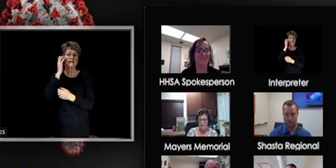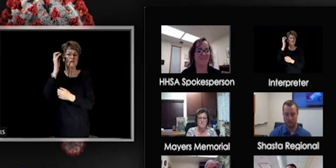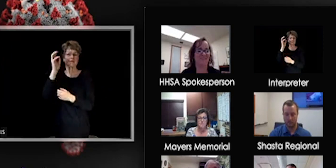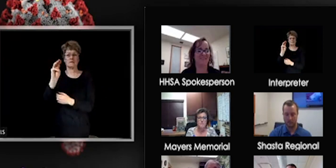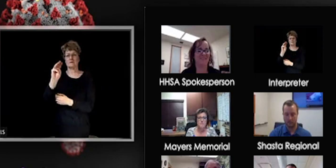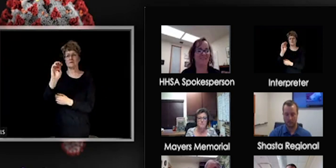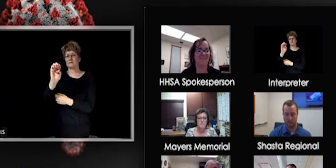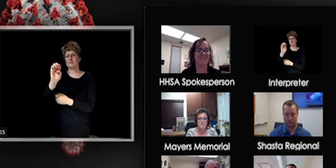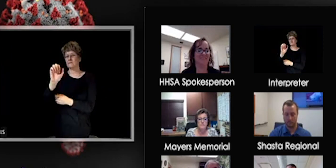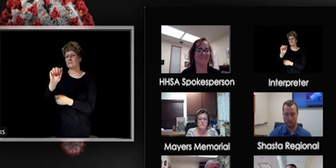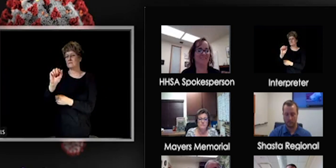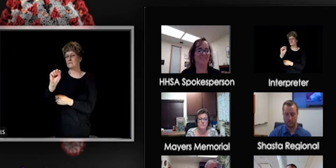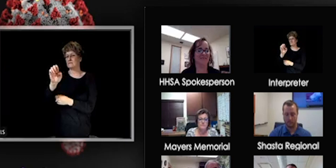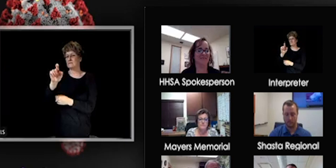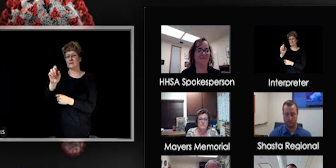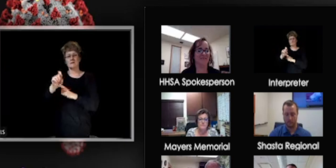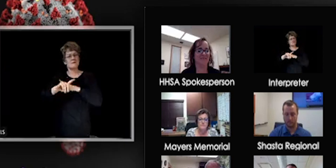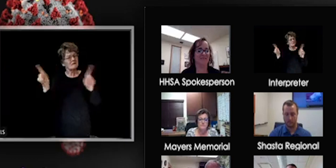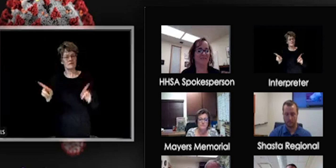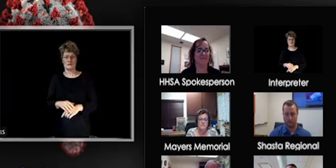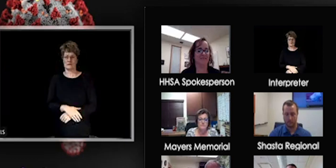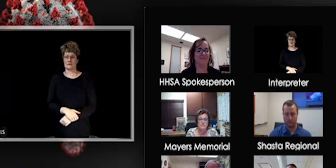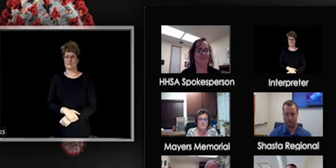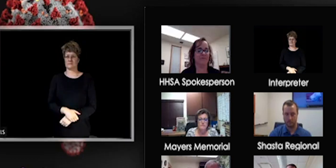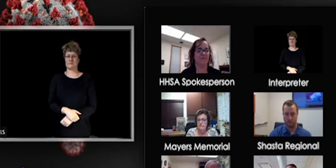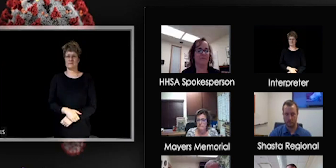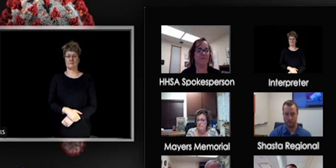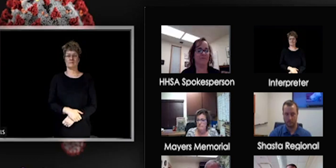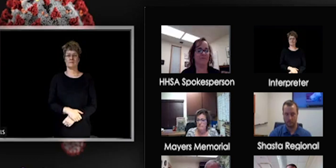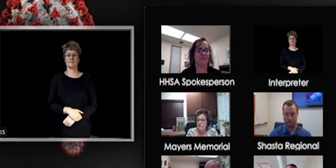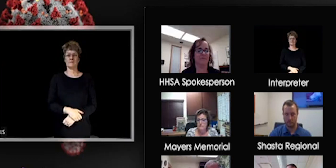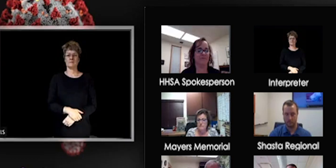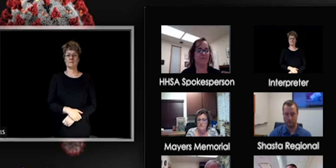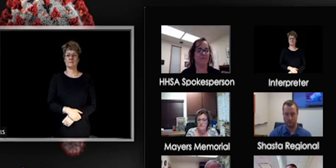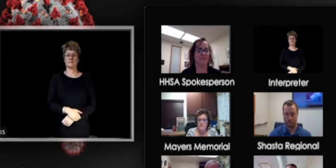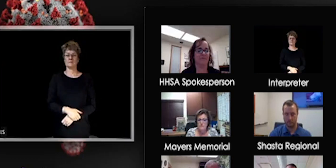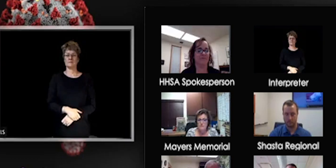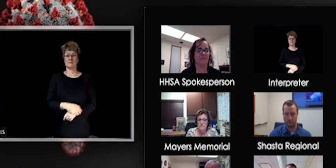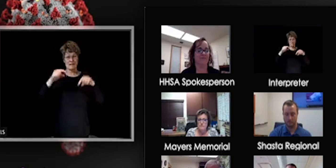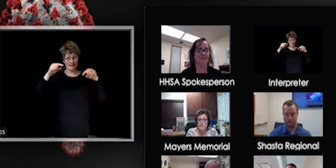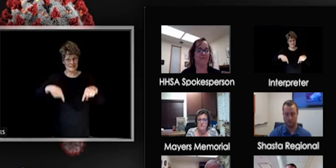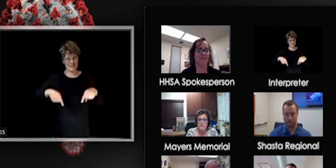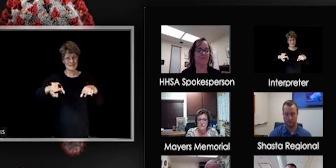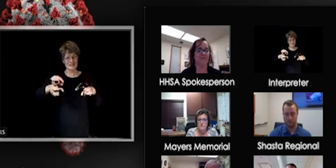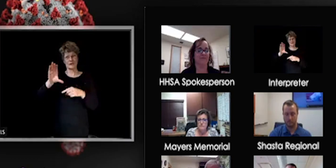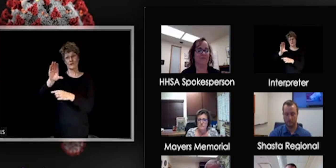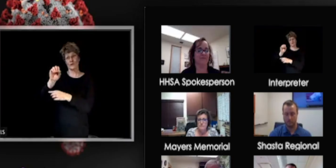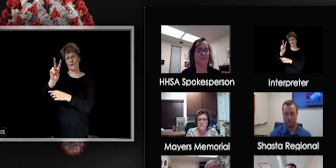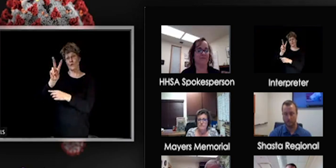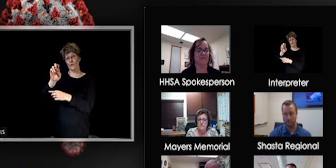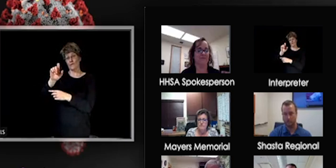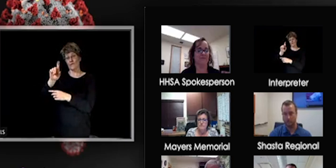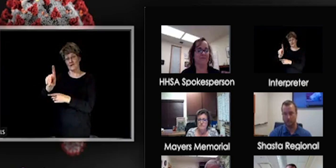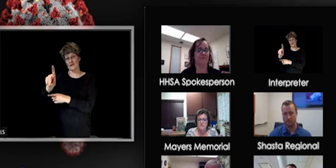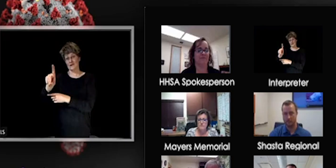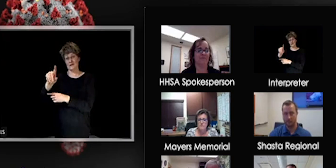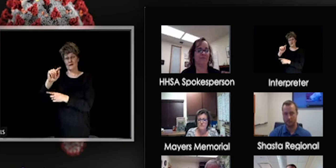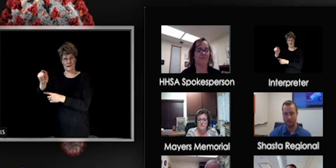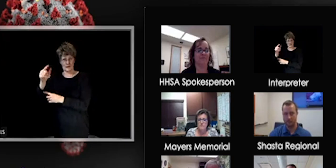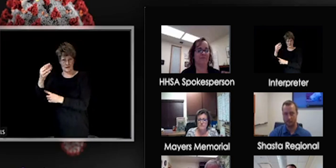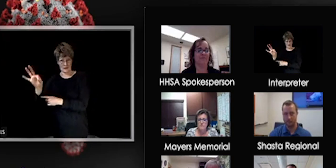a thing. Everybody is potentially vulnerable and infectious at this point. We just don’t